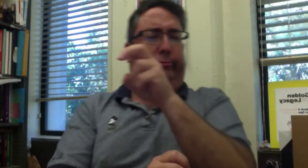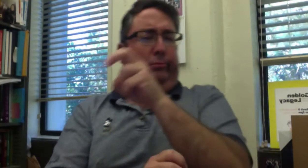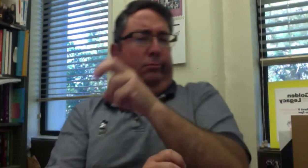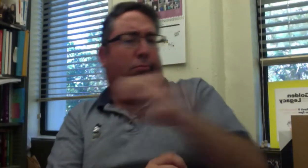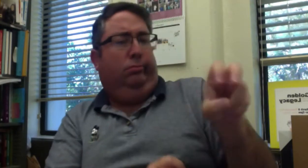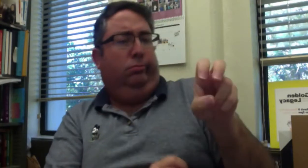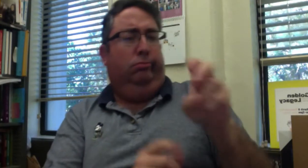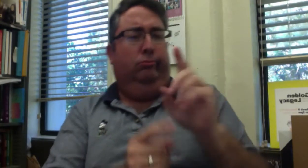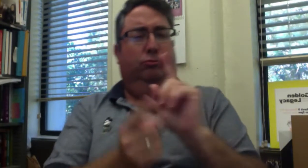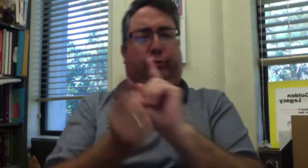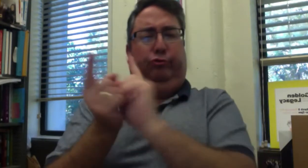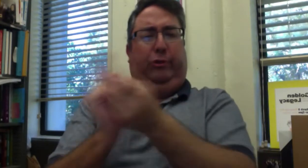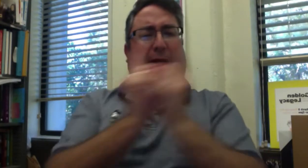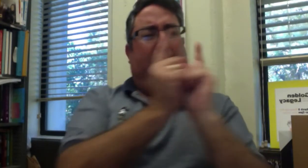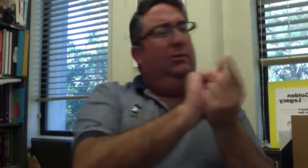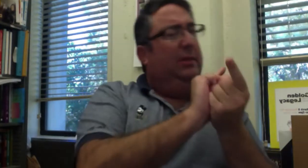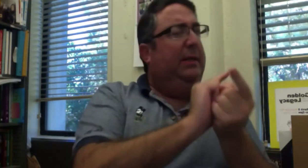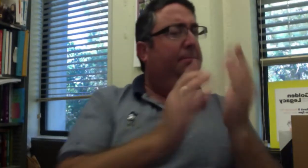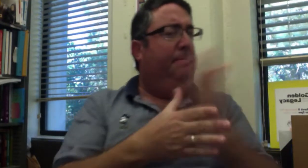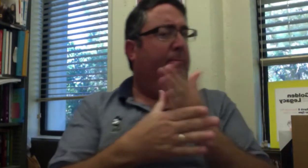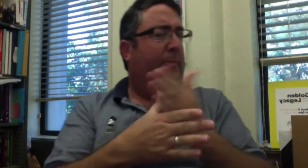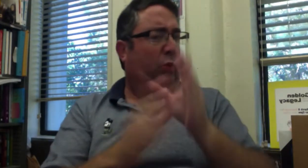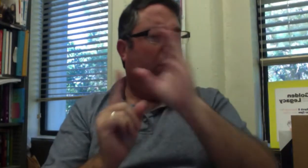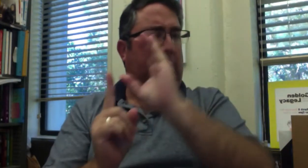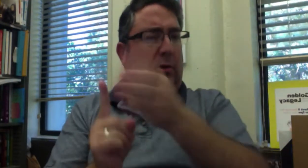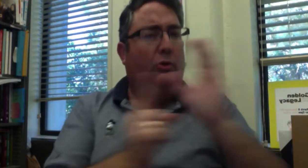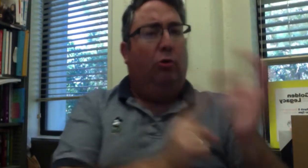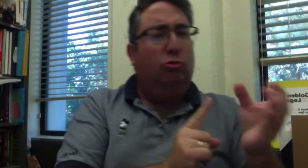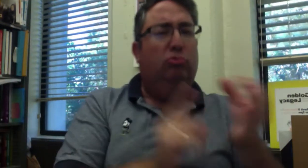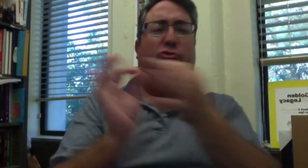Music is something that's really hard to cross over between cultures and language.